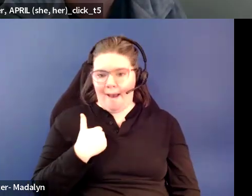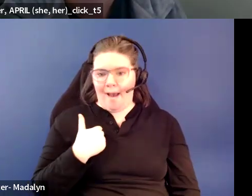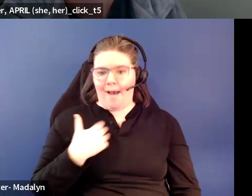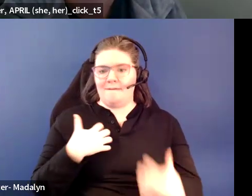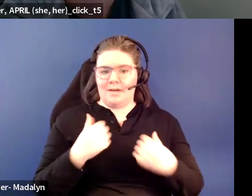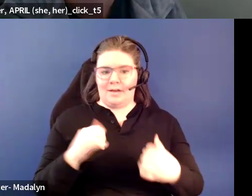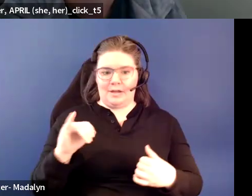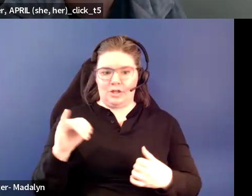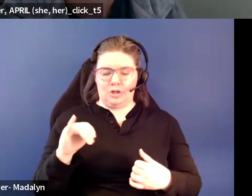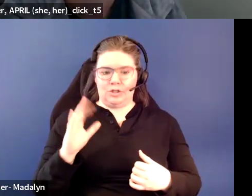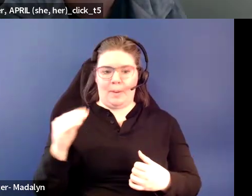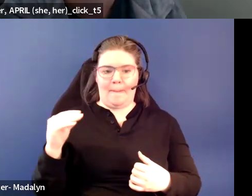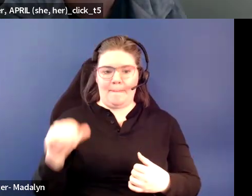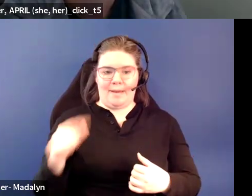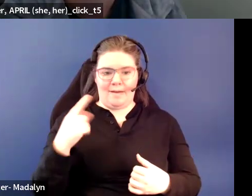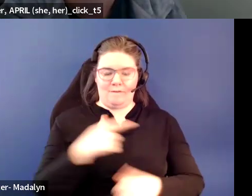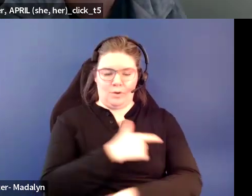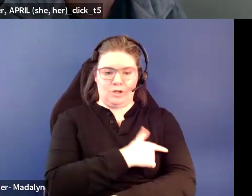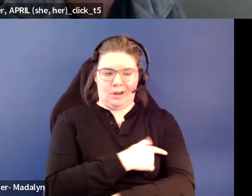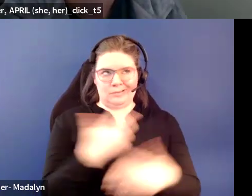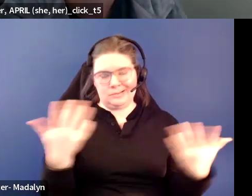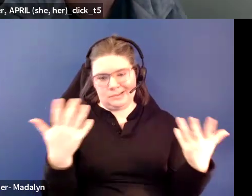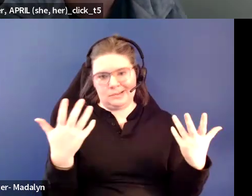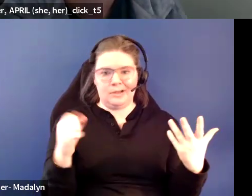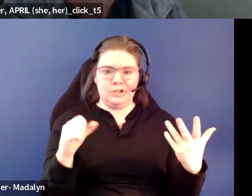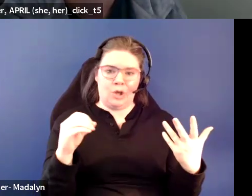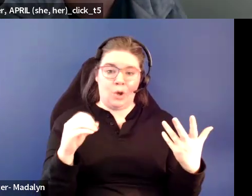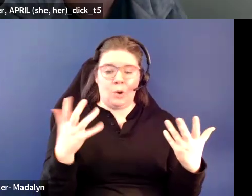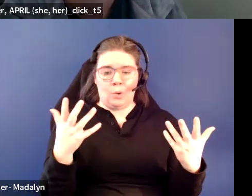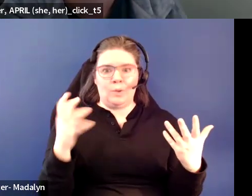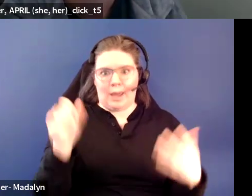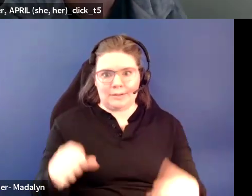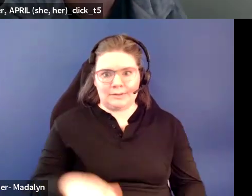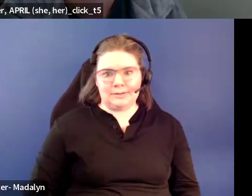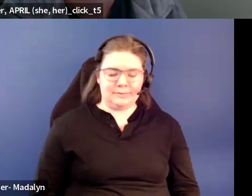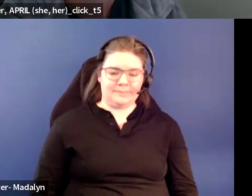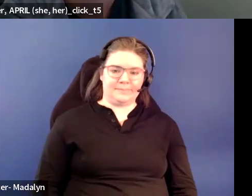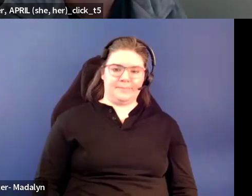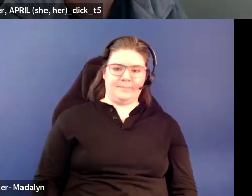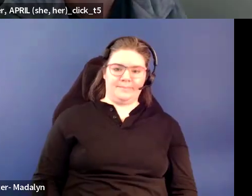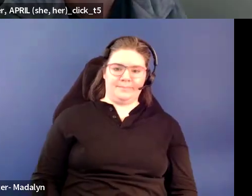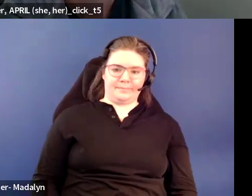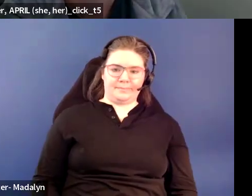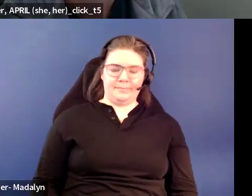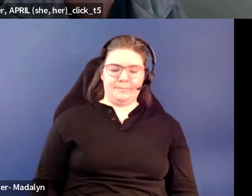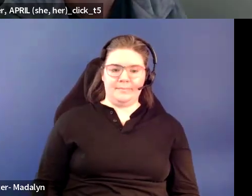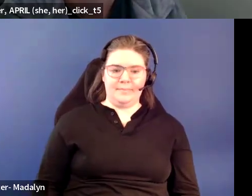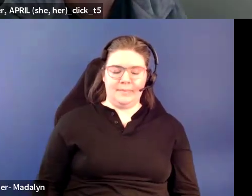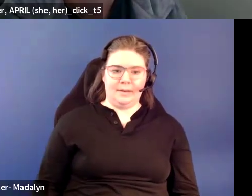Carolyn Grawi: chat. So anyways, yes, it's it's a yes, it's it is so around